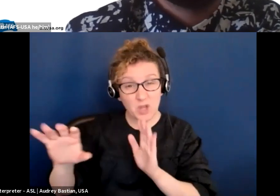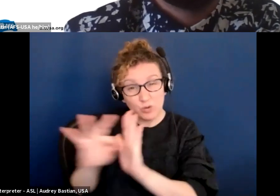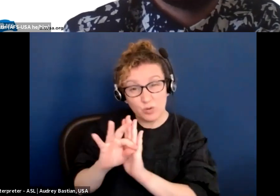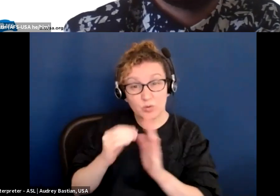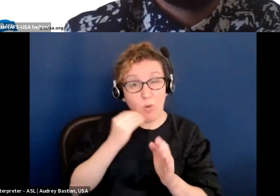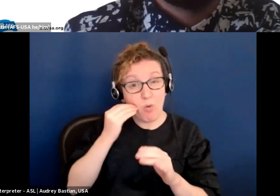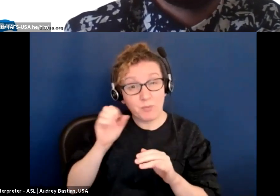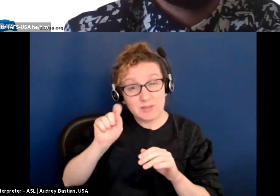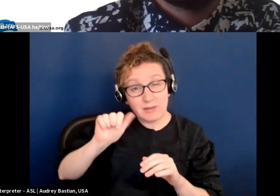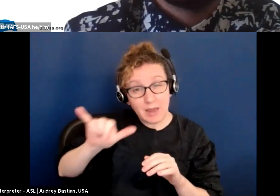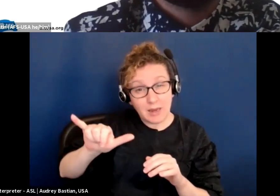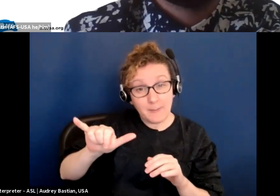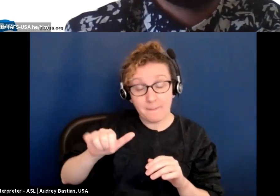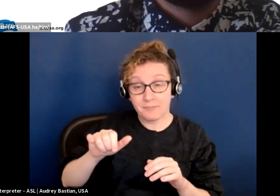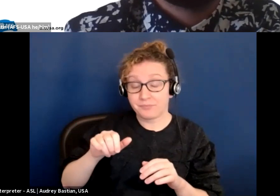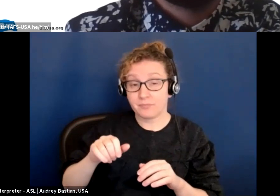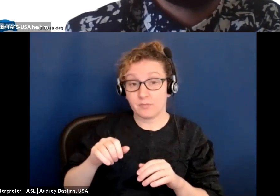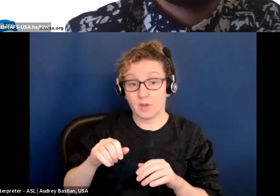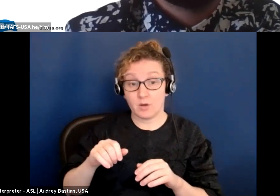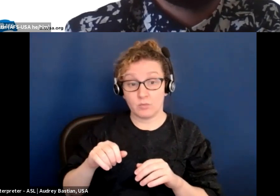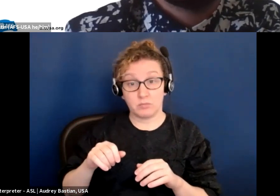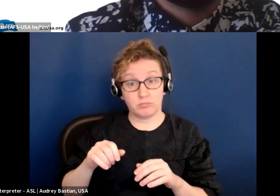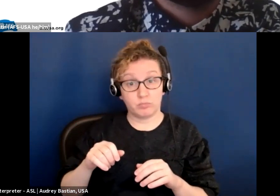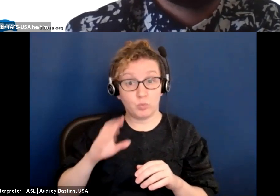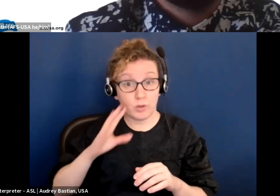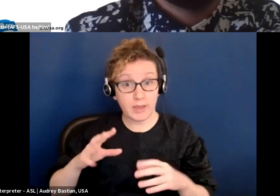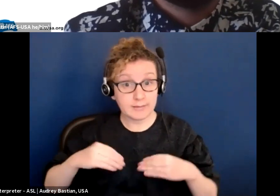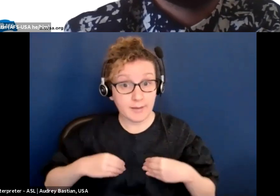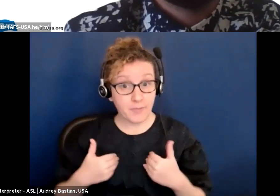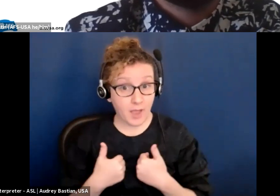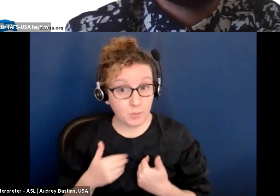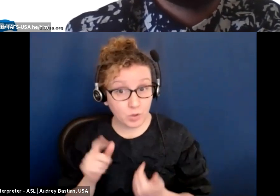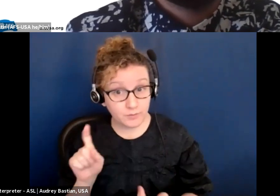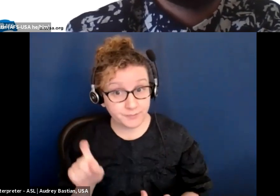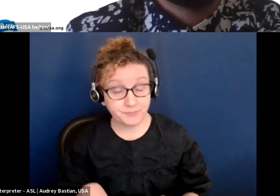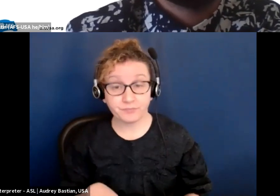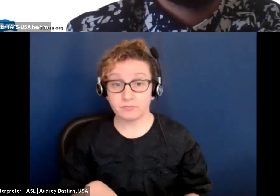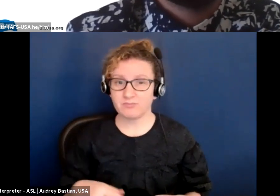similar to, as Justin said, that will accept the animal? This is a volunteer base, so are